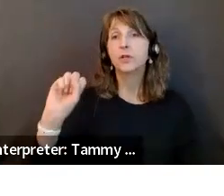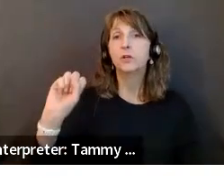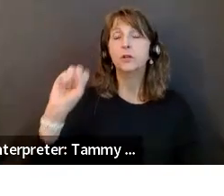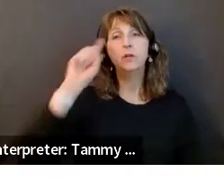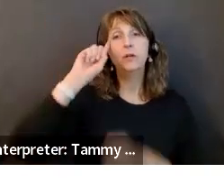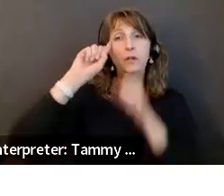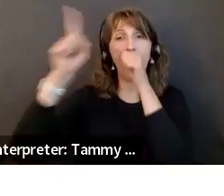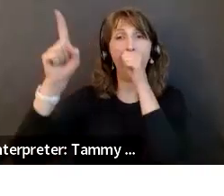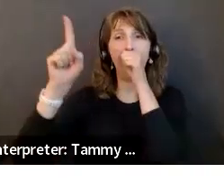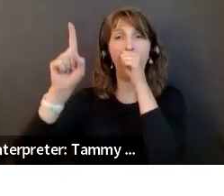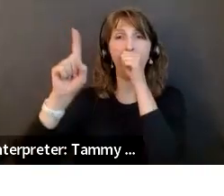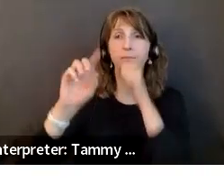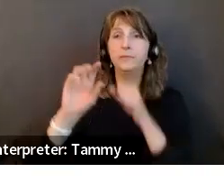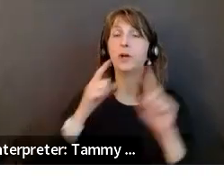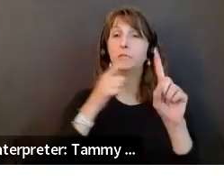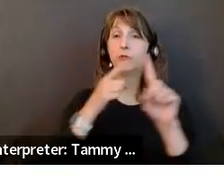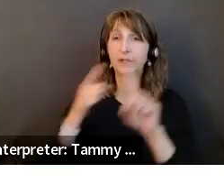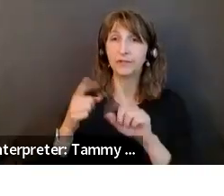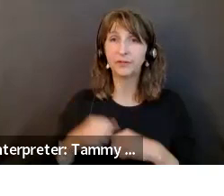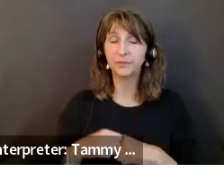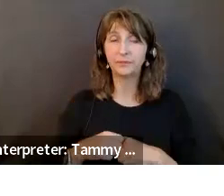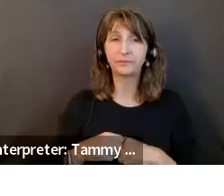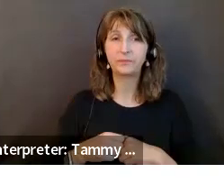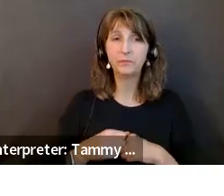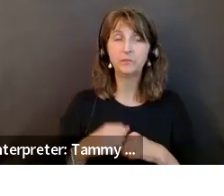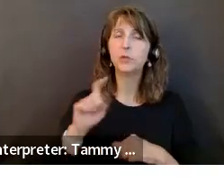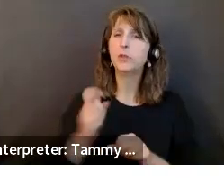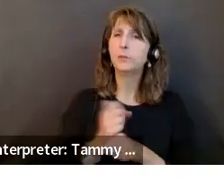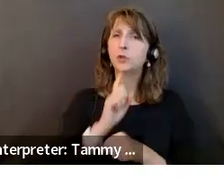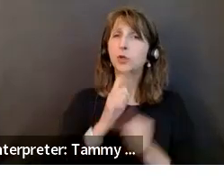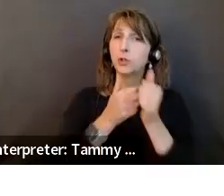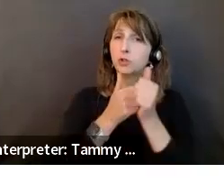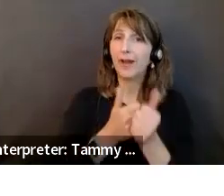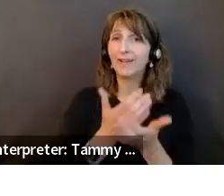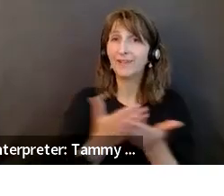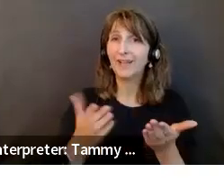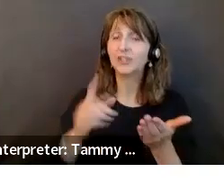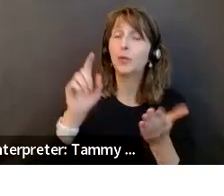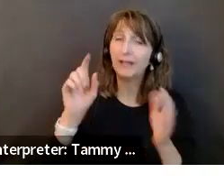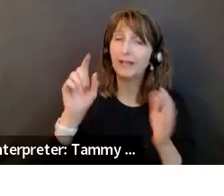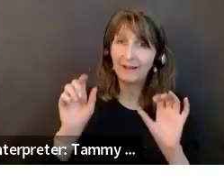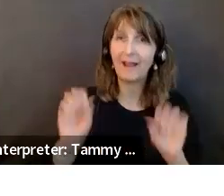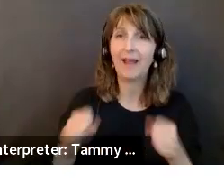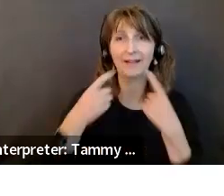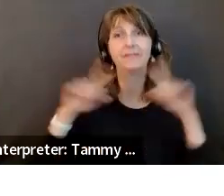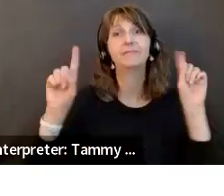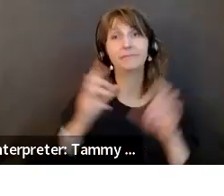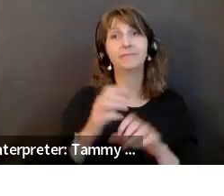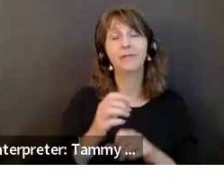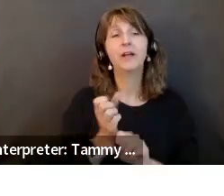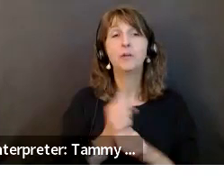We have to know that we're tracking things that are actually. Attainable and that we have a way to determine whether or not we are successful.